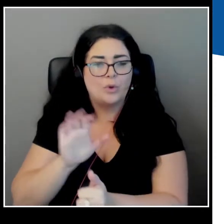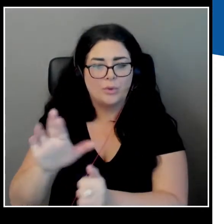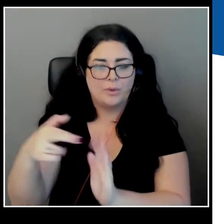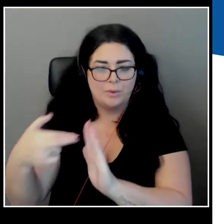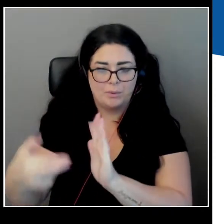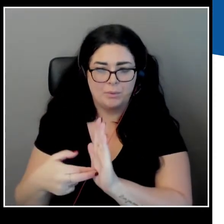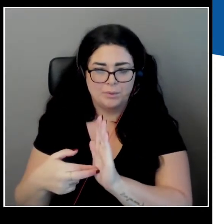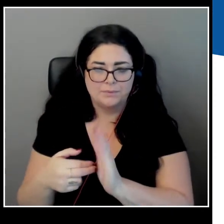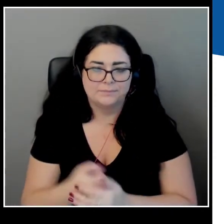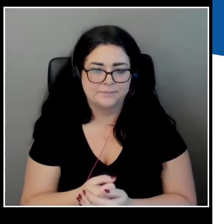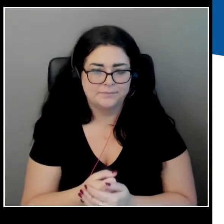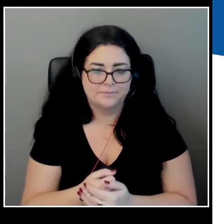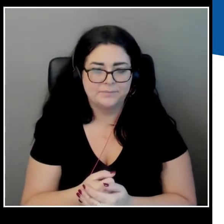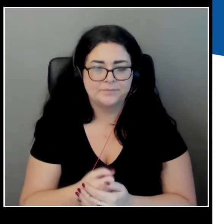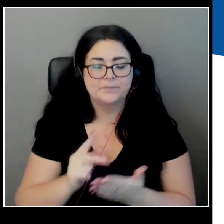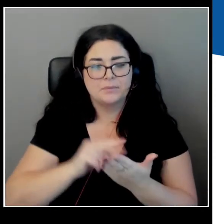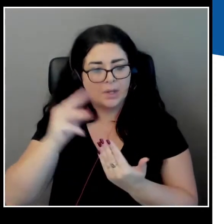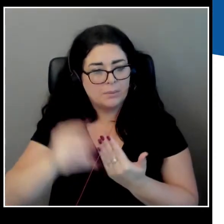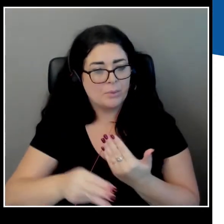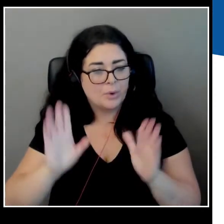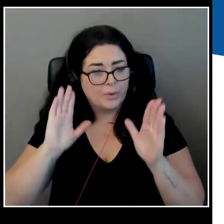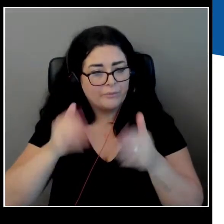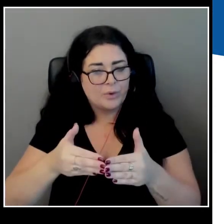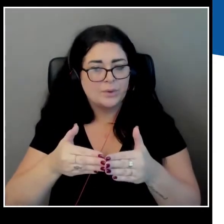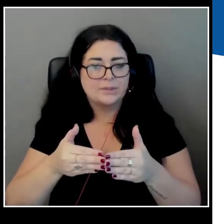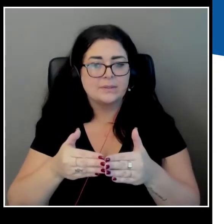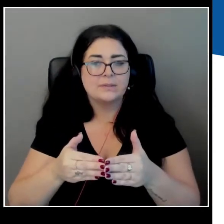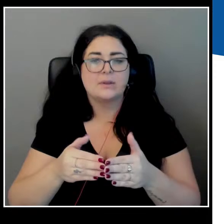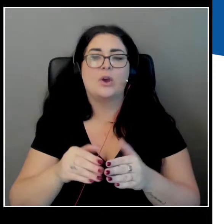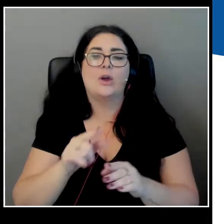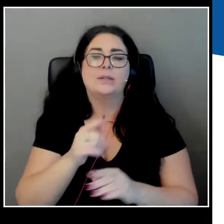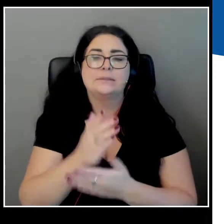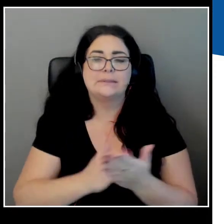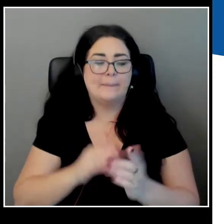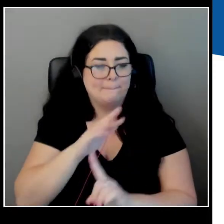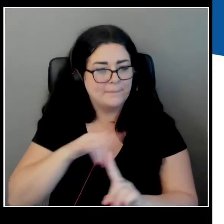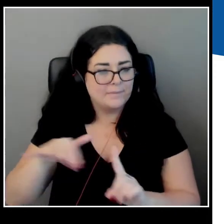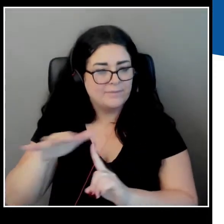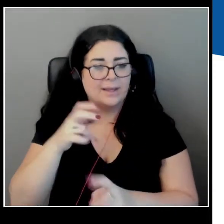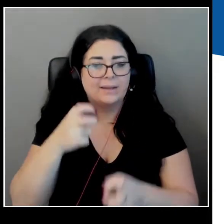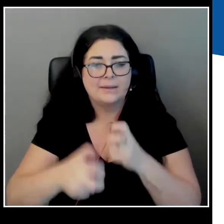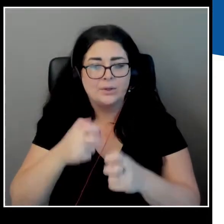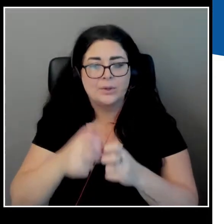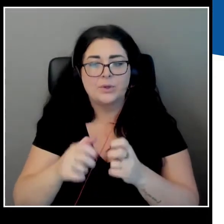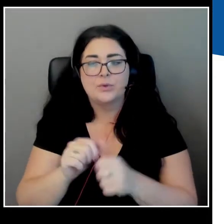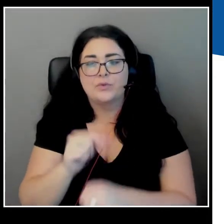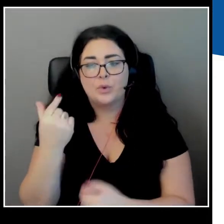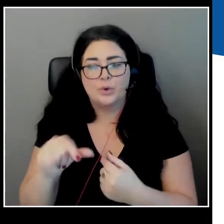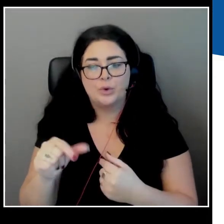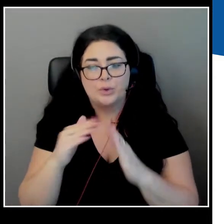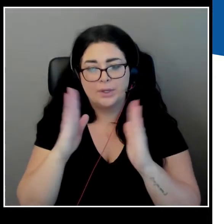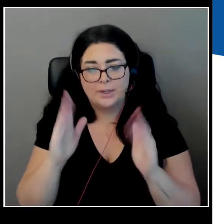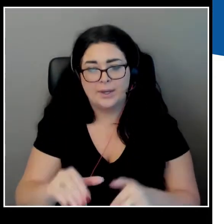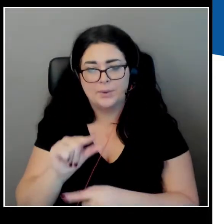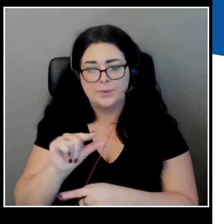The program focuses on targeting environmental issues such as greenhouse gases, community impacts, and water and land pollution.